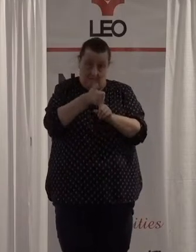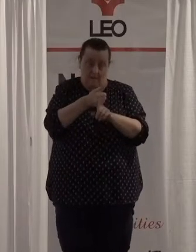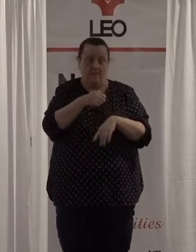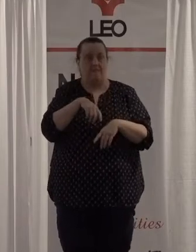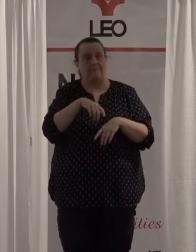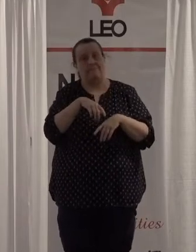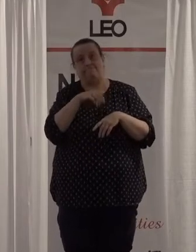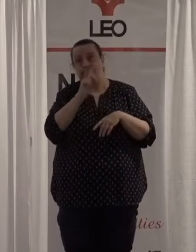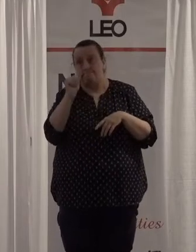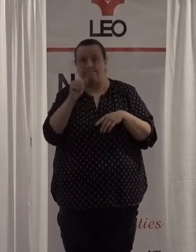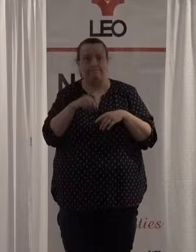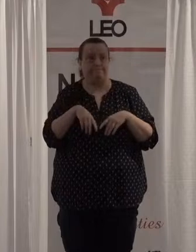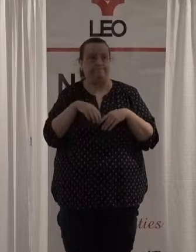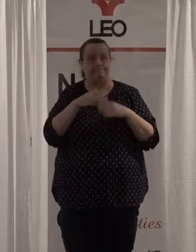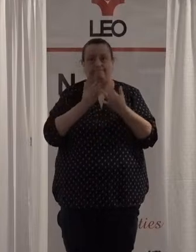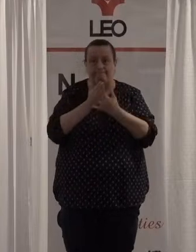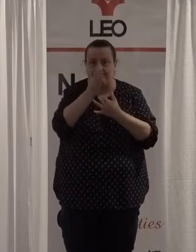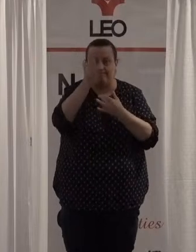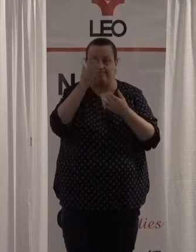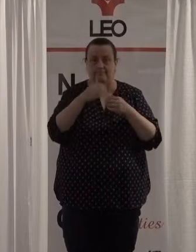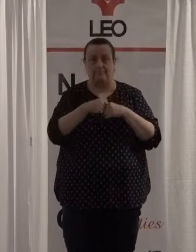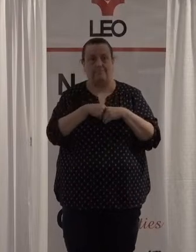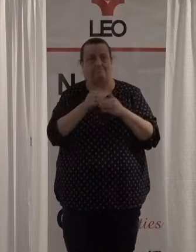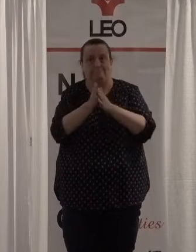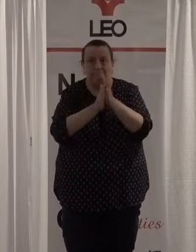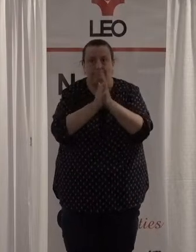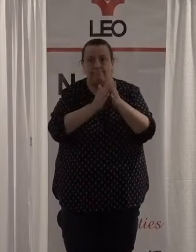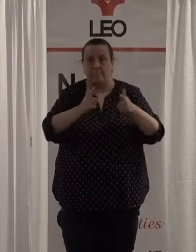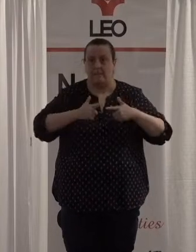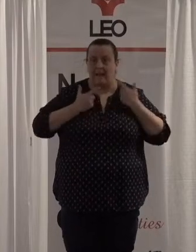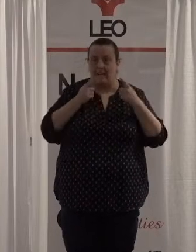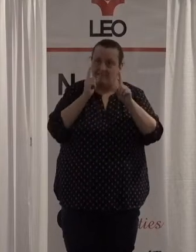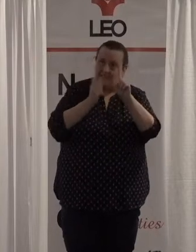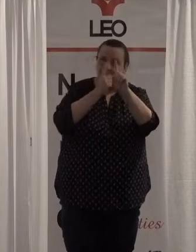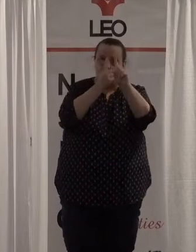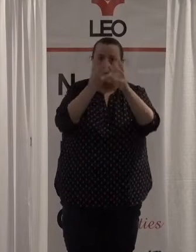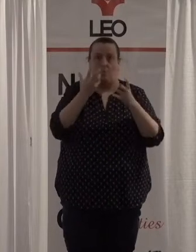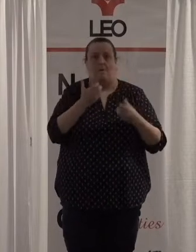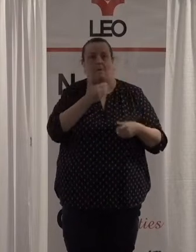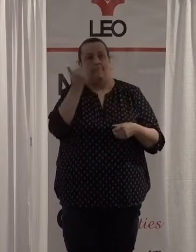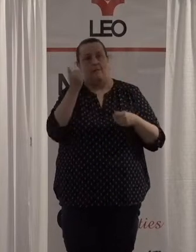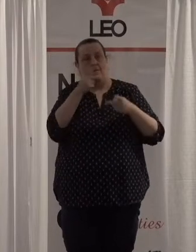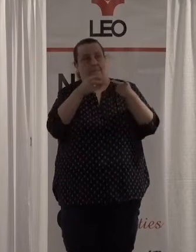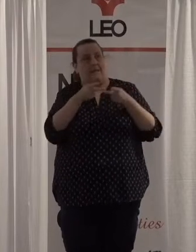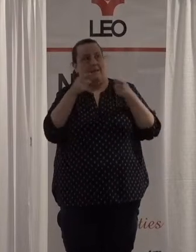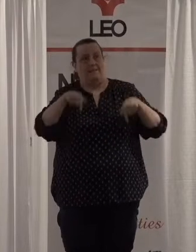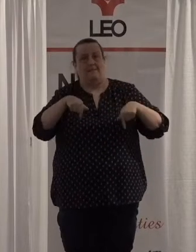AND ZEST FOR LIFE AND A PURSUIT TO MAKE THE WORLD A BETTER PLACE. HE WAS THE CHAIR FOR THE